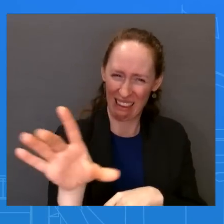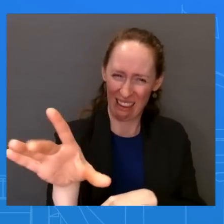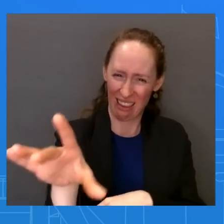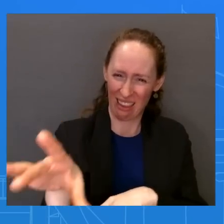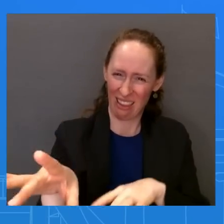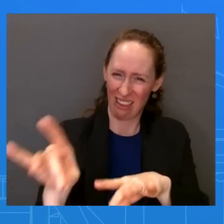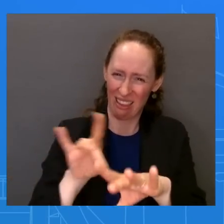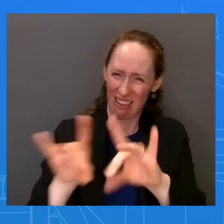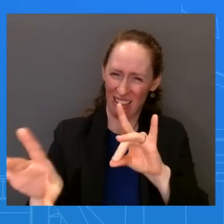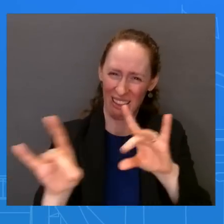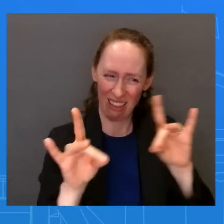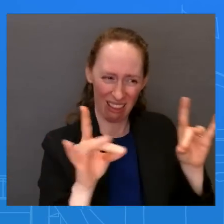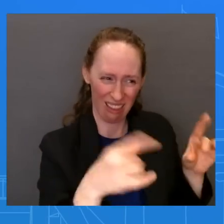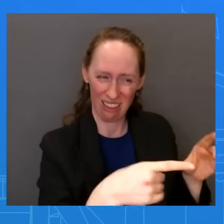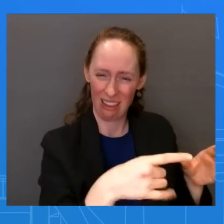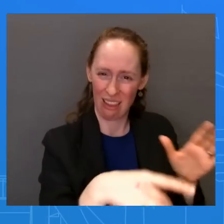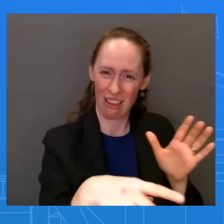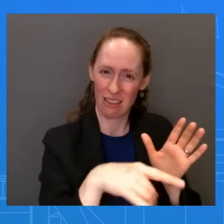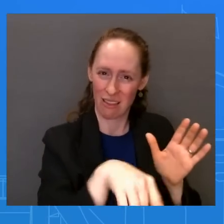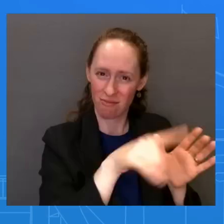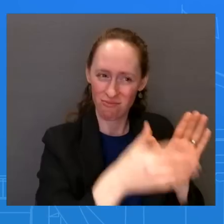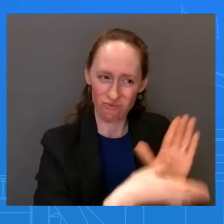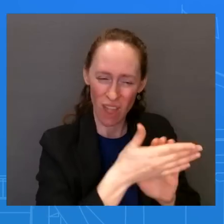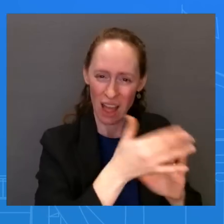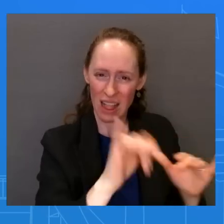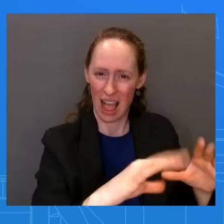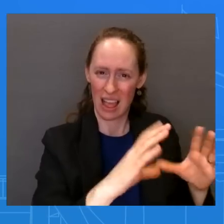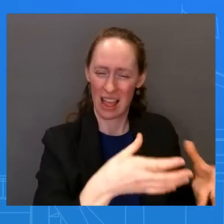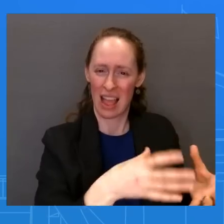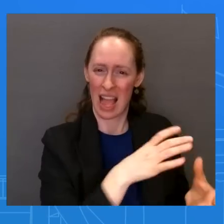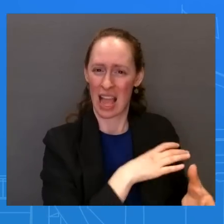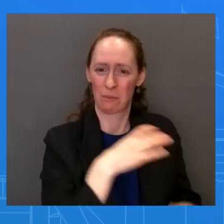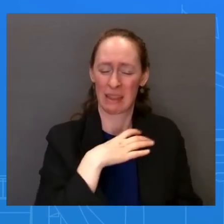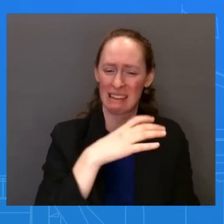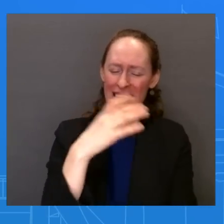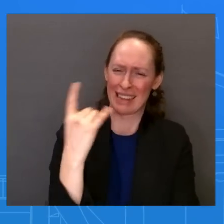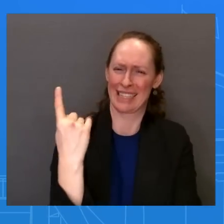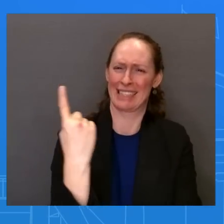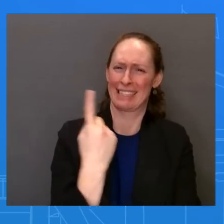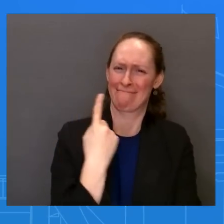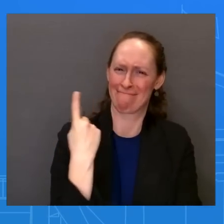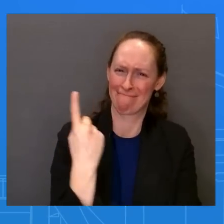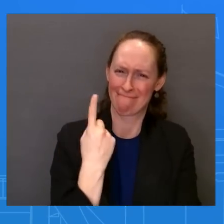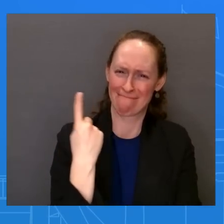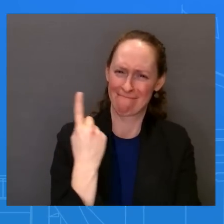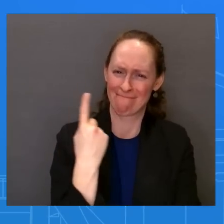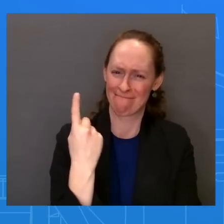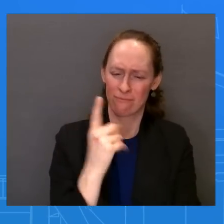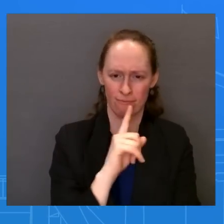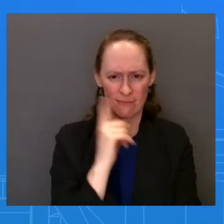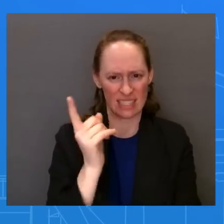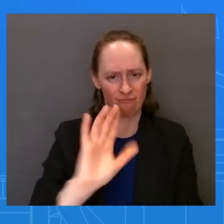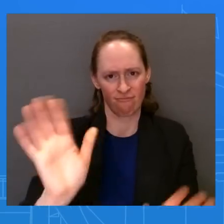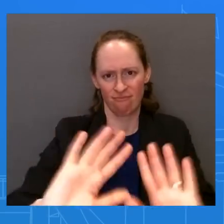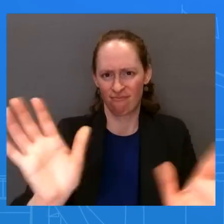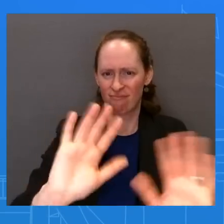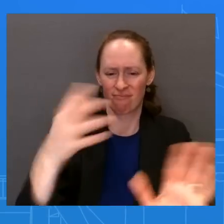about the secret agreements, the secret deals that were made with these extreme MAGA -- MAGA extremists in --